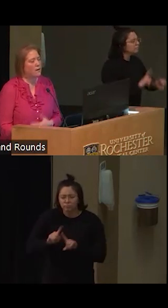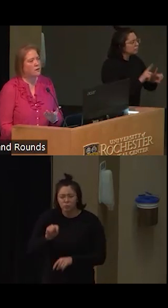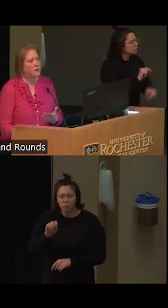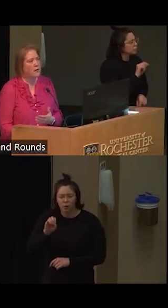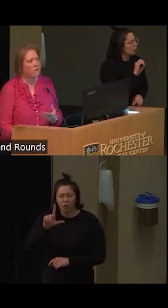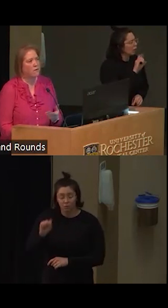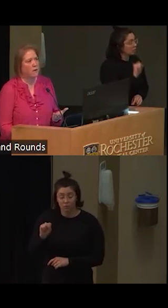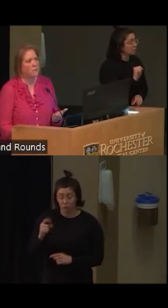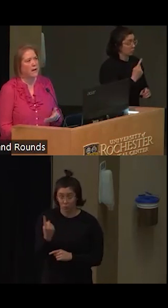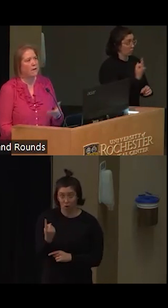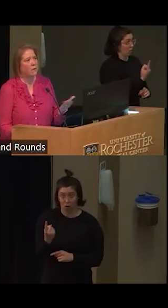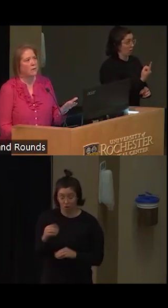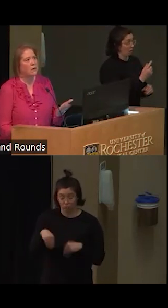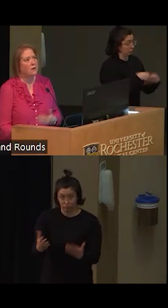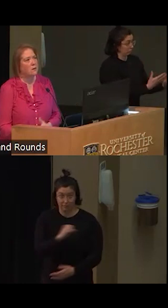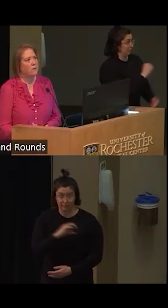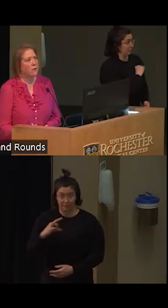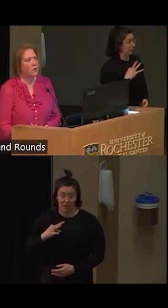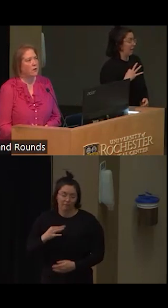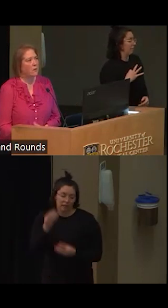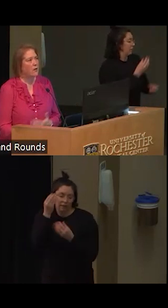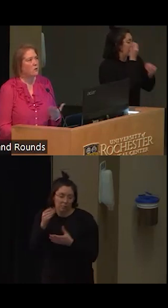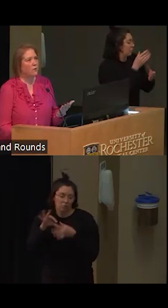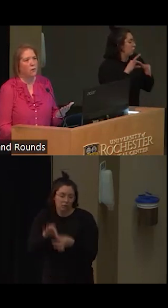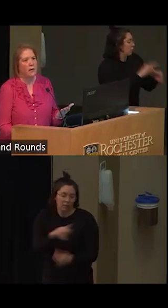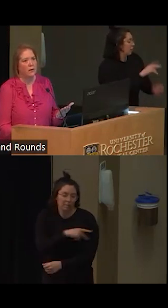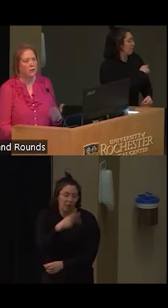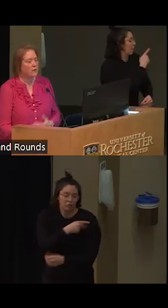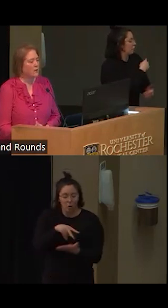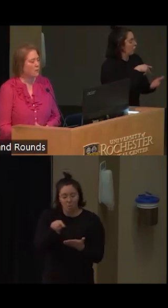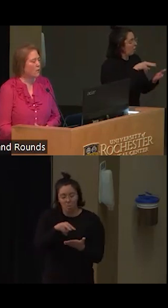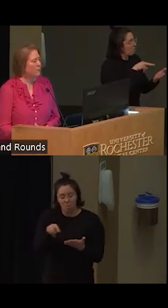of the things we gave staff was some information on the patient before they entered the Sim room